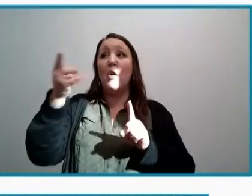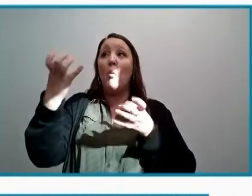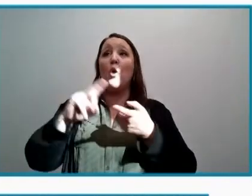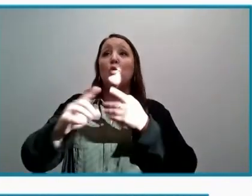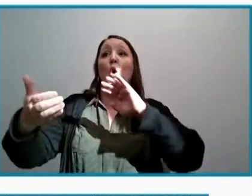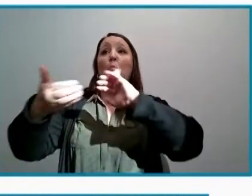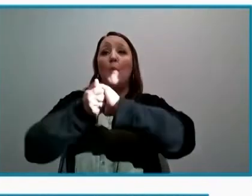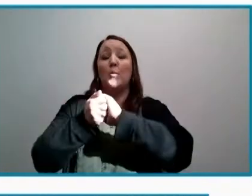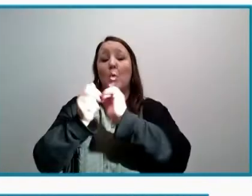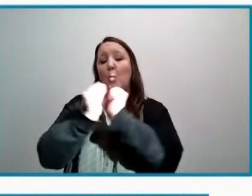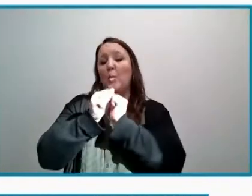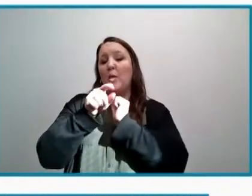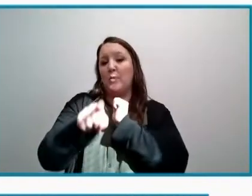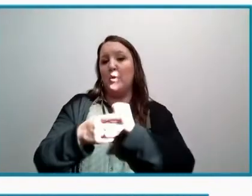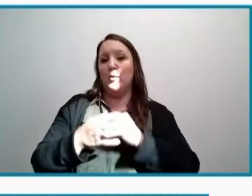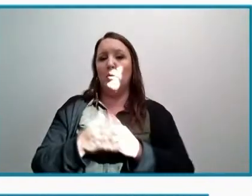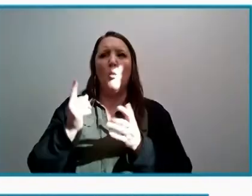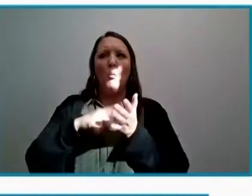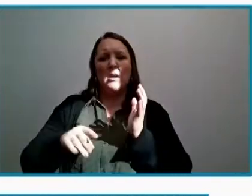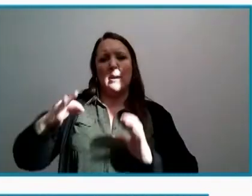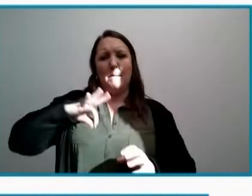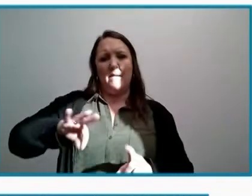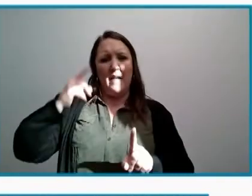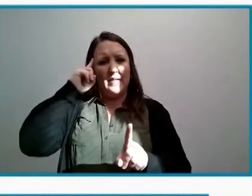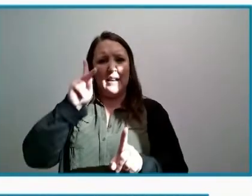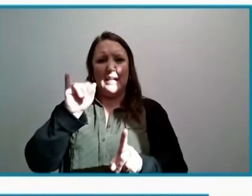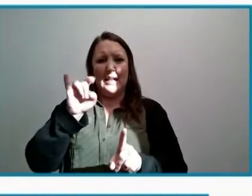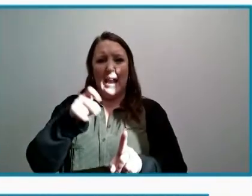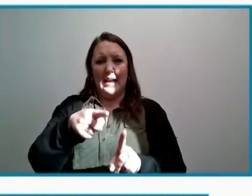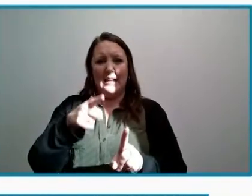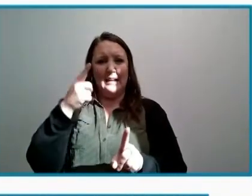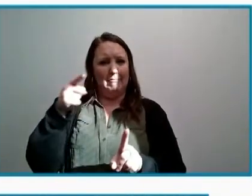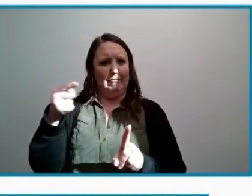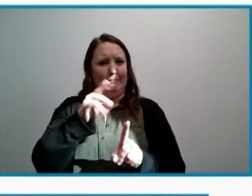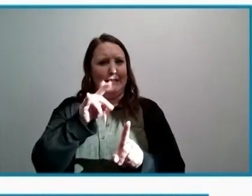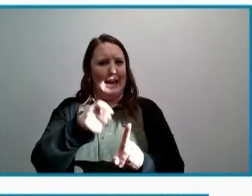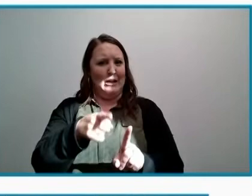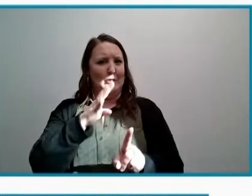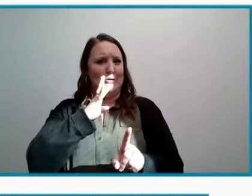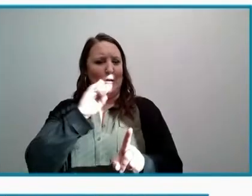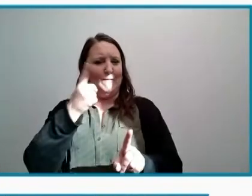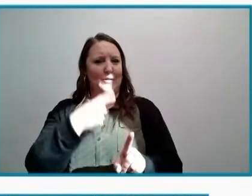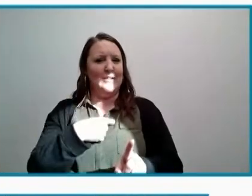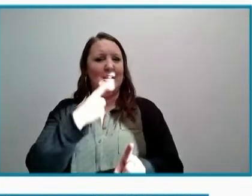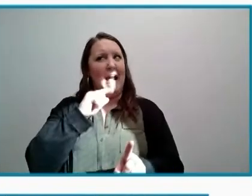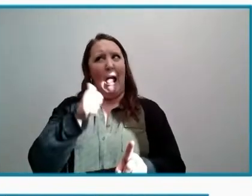Mm, Okay. I think Katie can speak to that first. , there's other people here, um, .